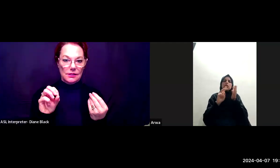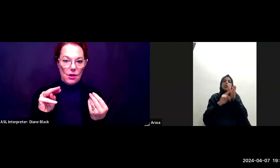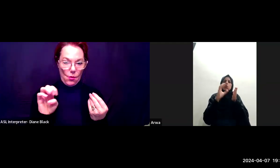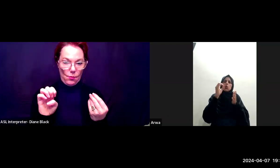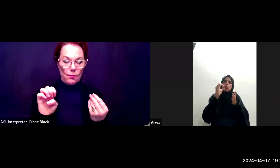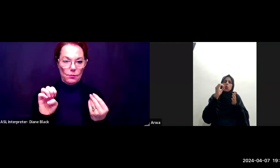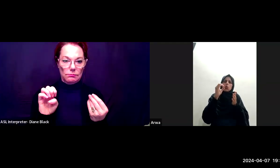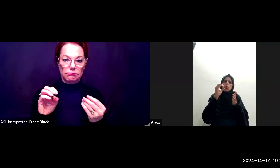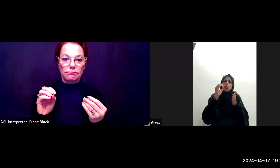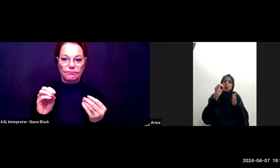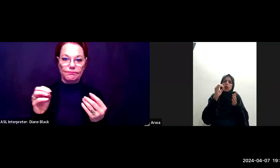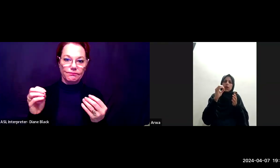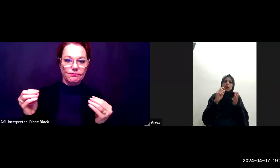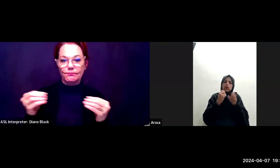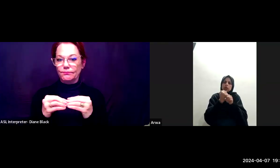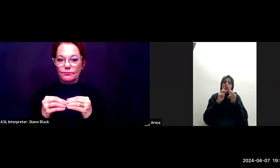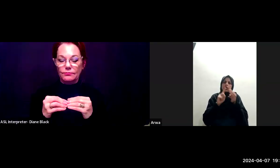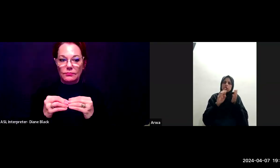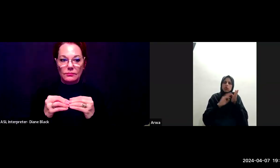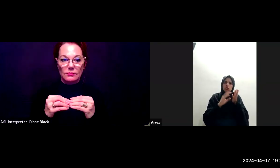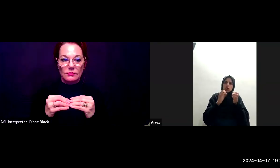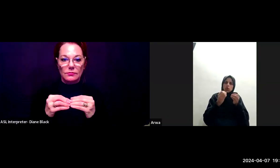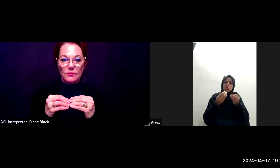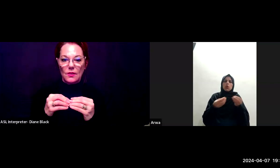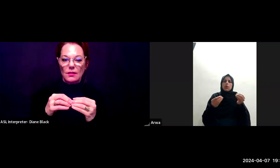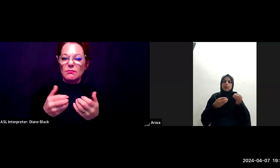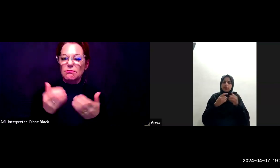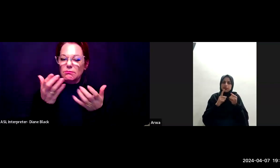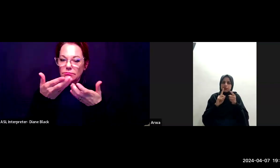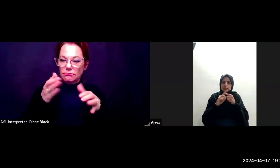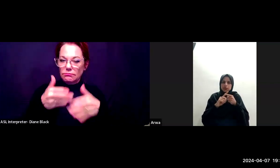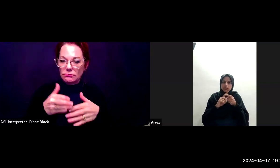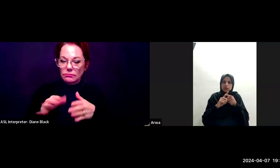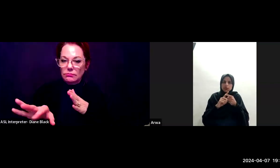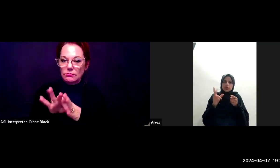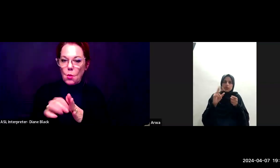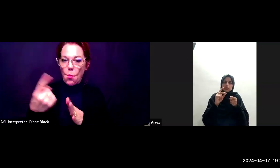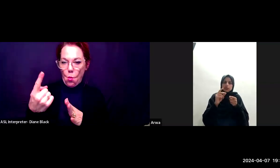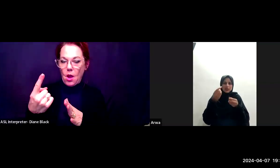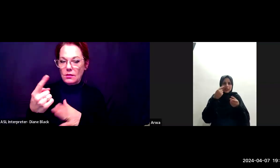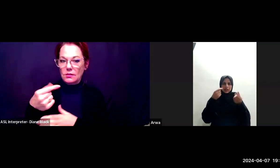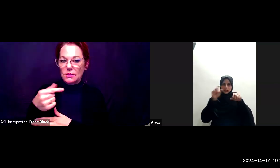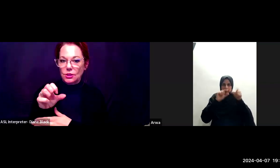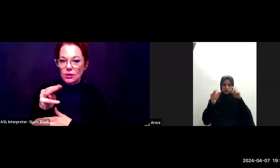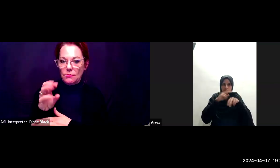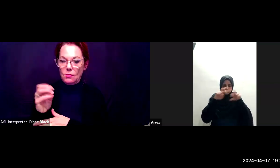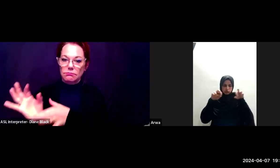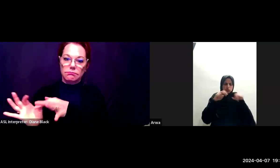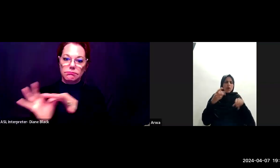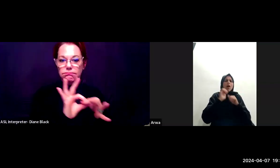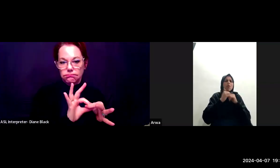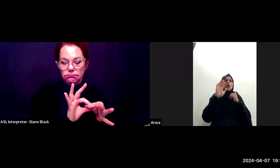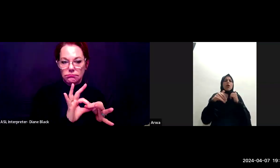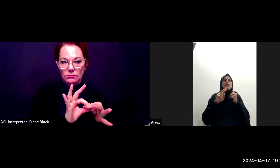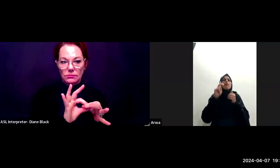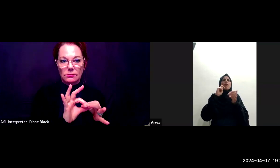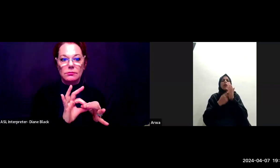not the entire genome, but our gene of interest. and then they made that Gene in in that virus to be